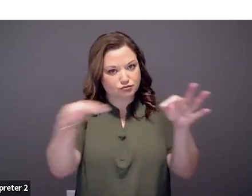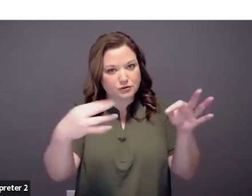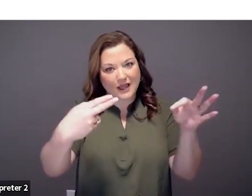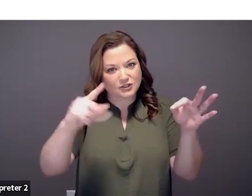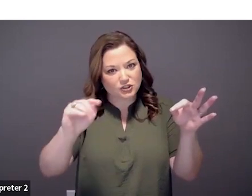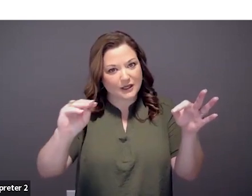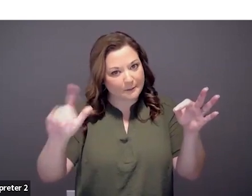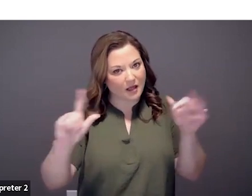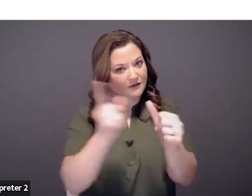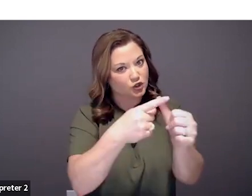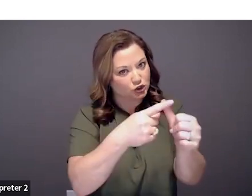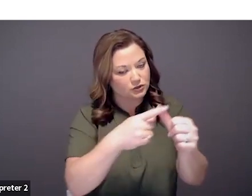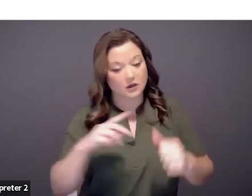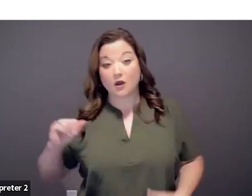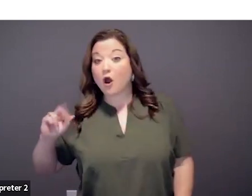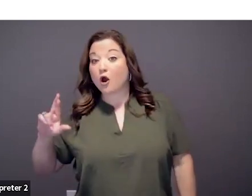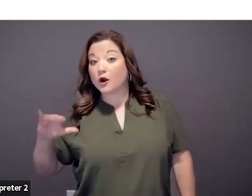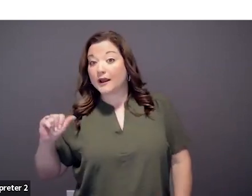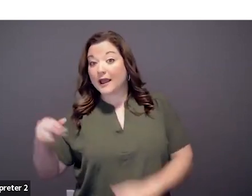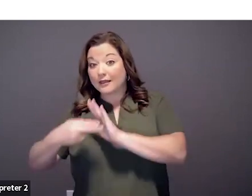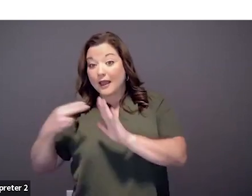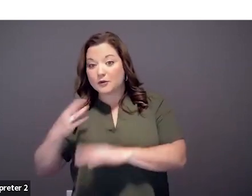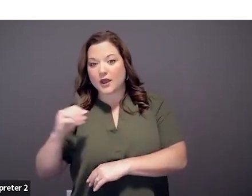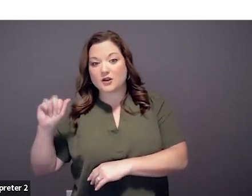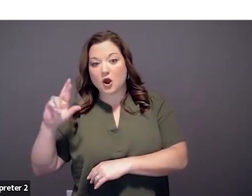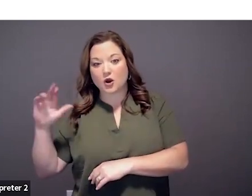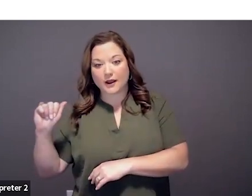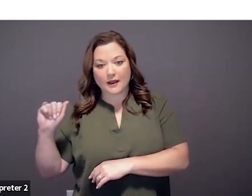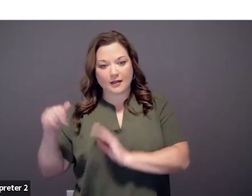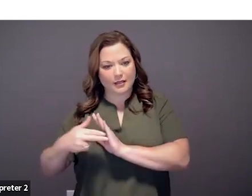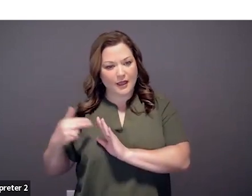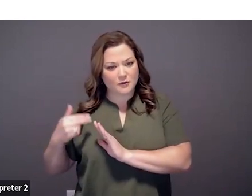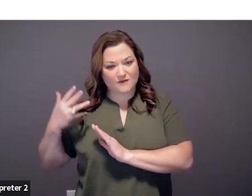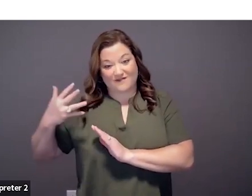ARIA-label and ARIA-labelledby were overused by several plugins.